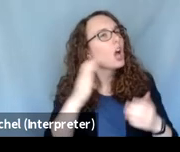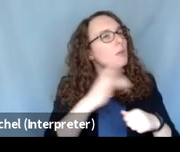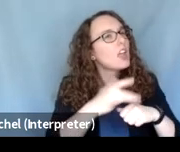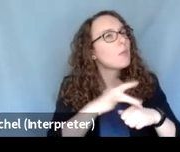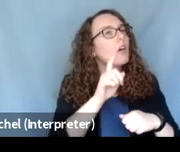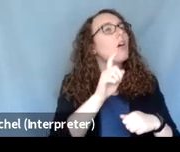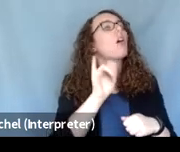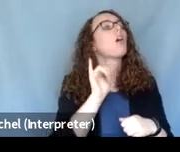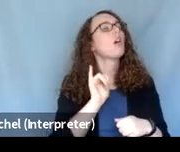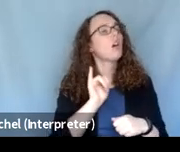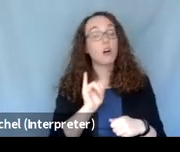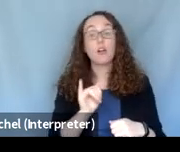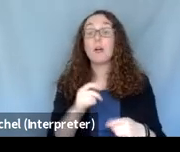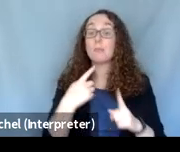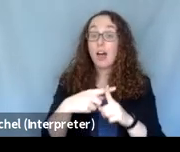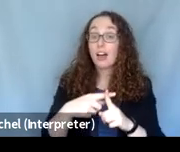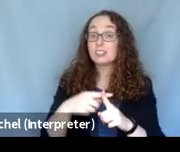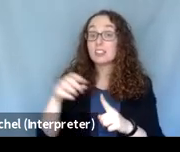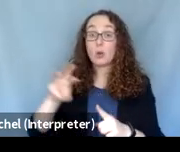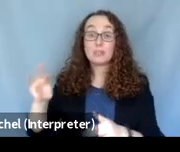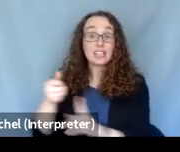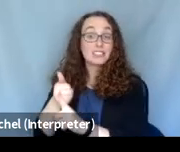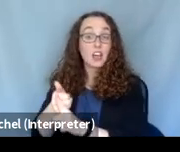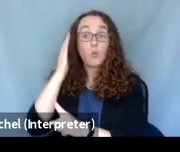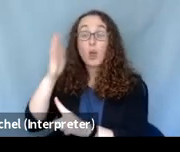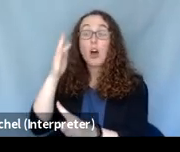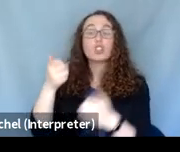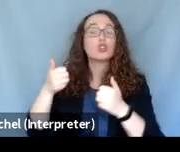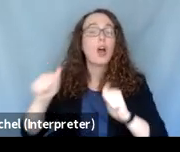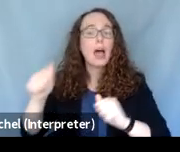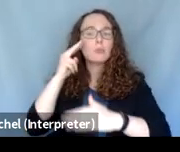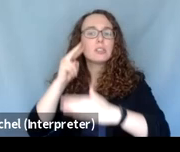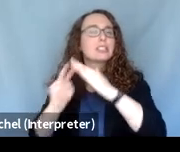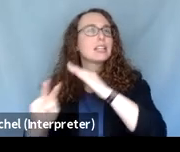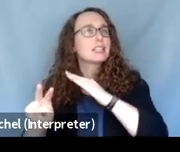at this time for that type of industry. Another website we have, this is in